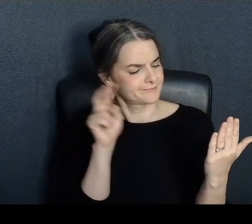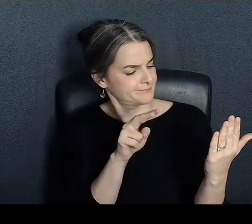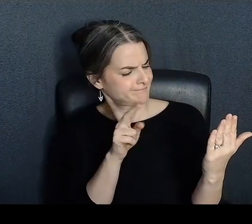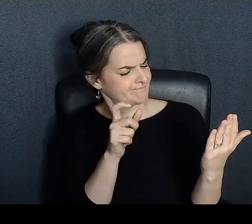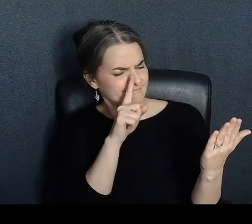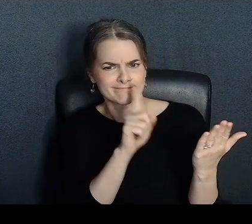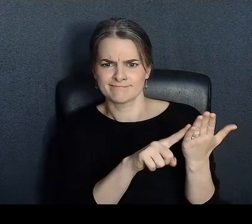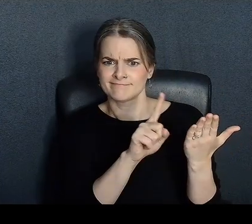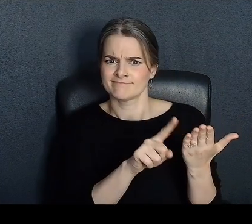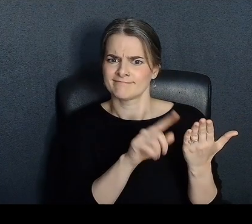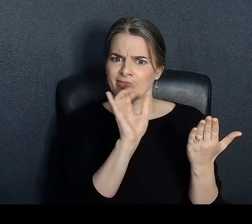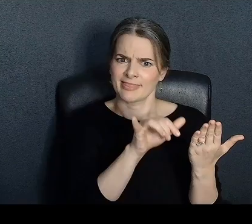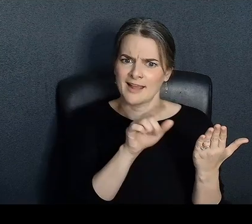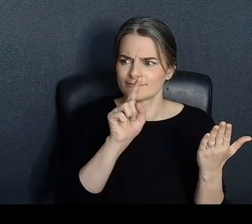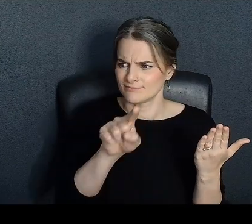There's a lot of companies out there.